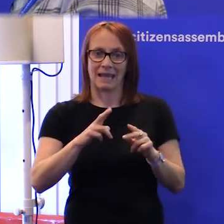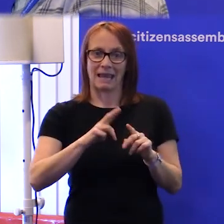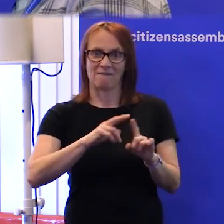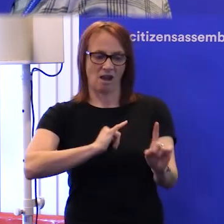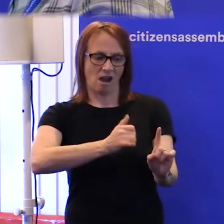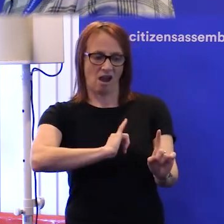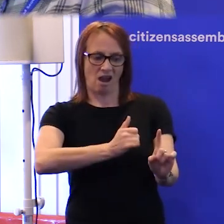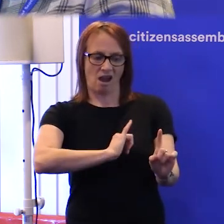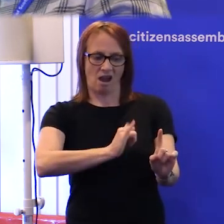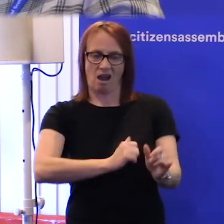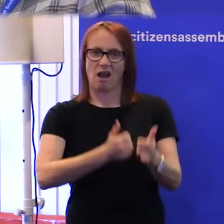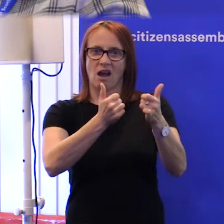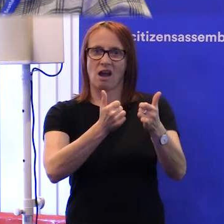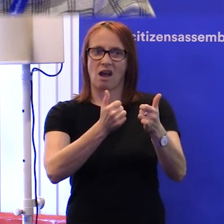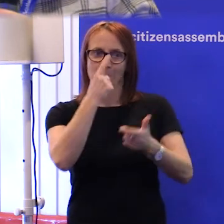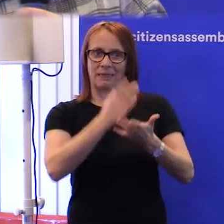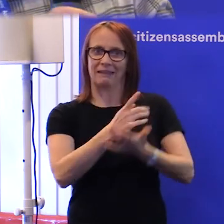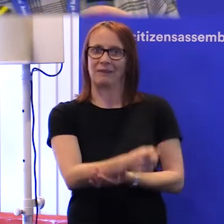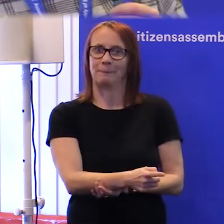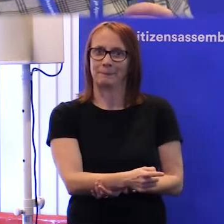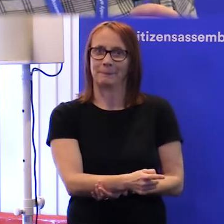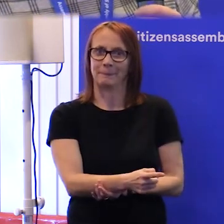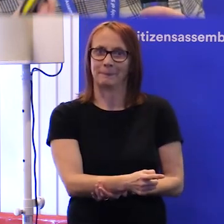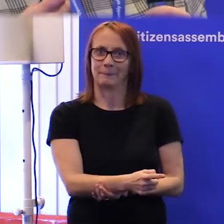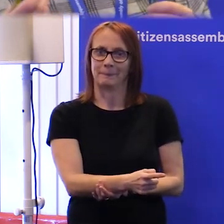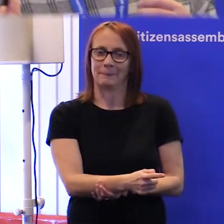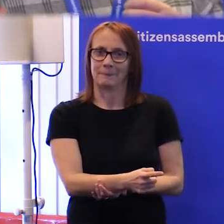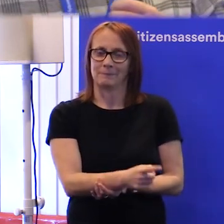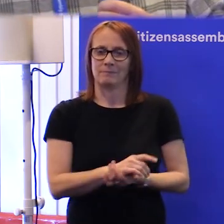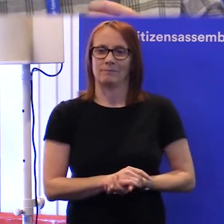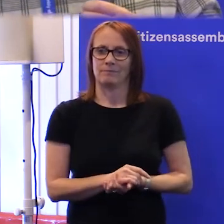say and we can we can unconsciously give more weight to the views of people that